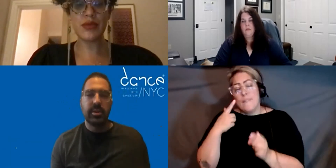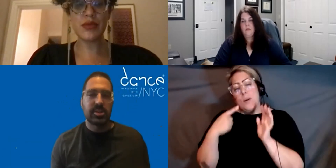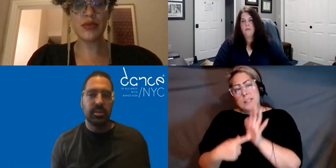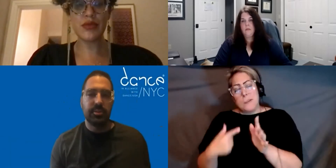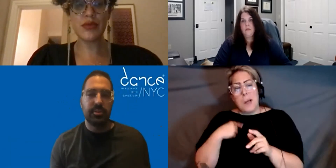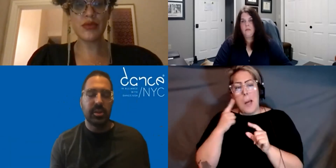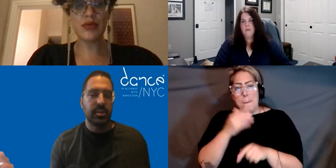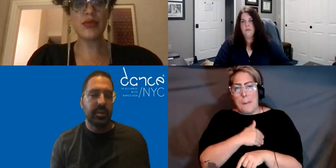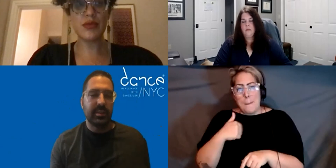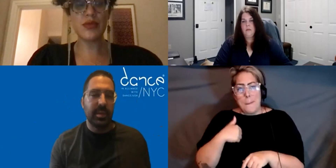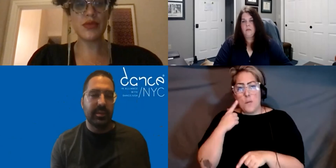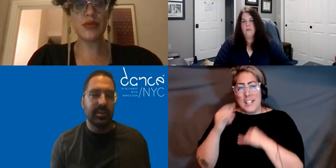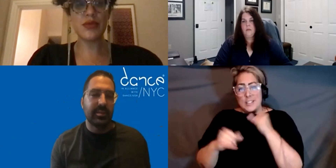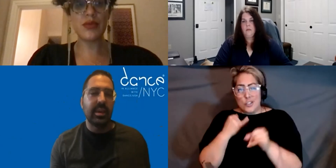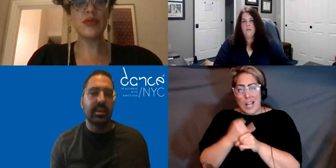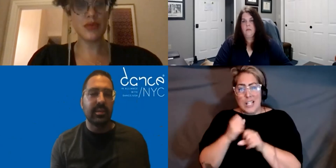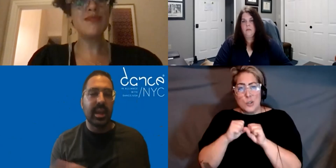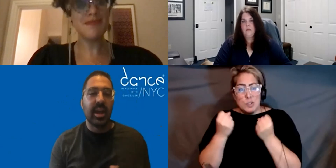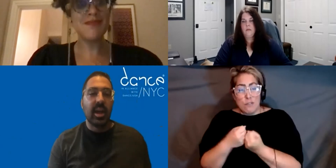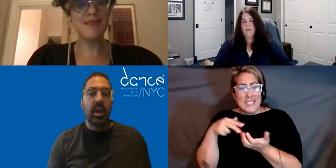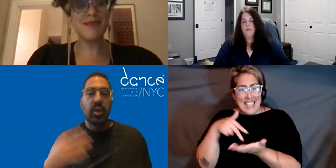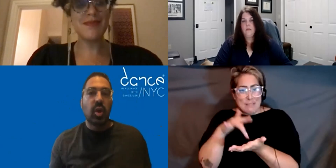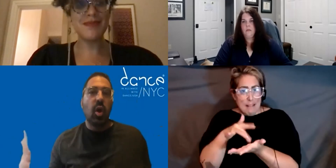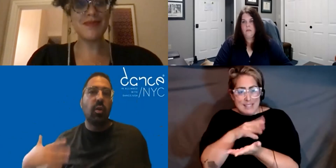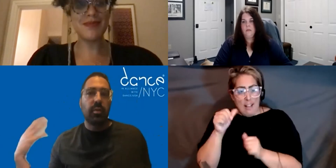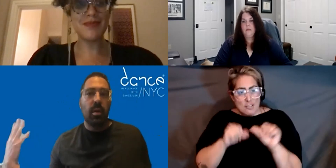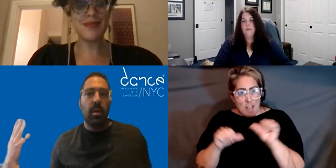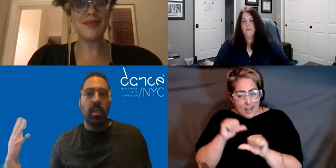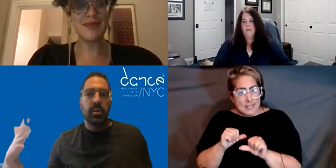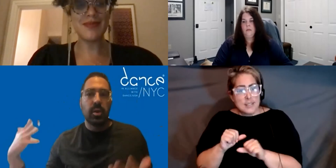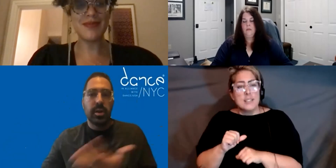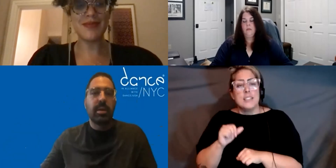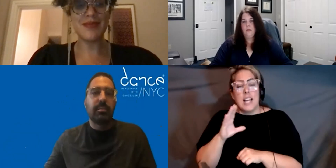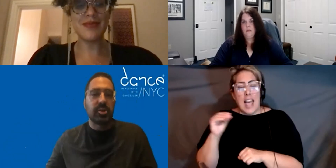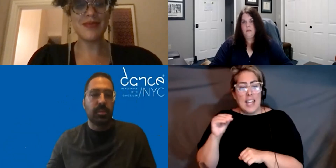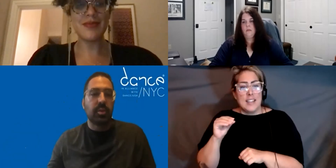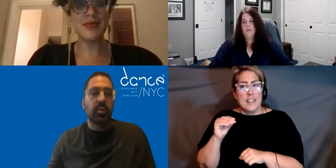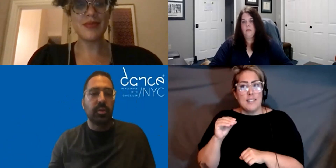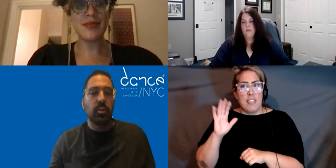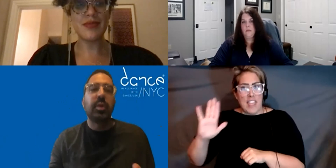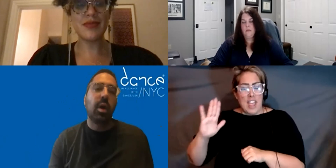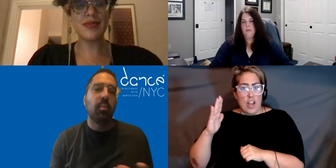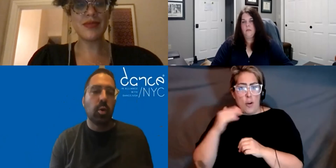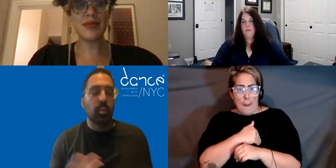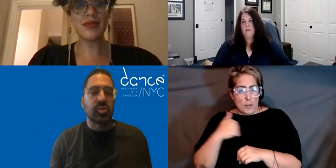science. And the call from their membership is we want more regional or more local